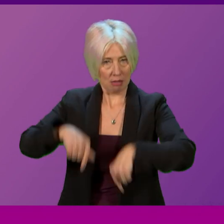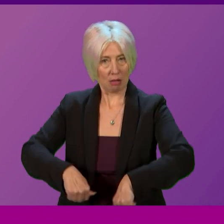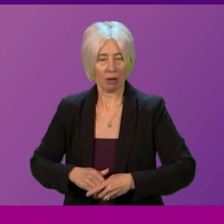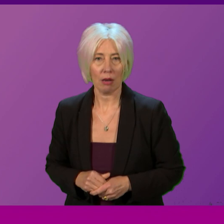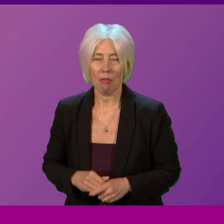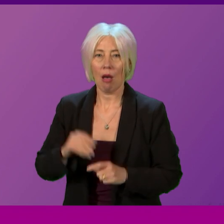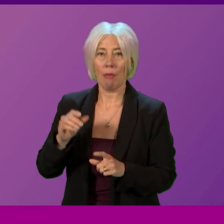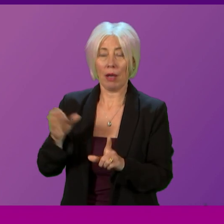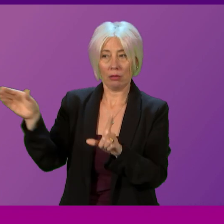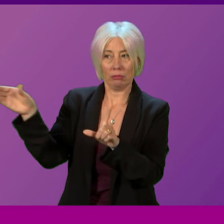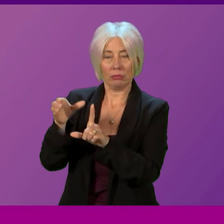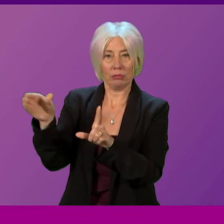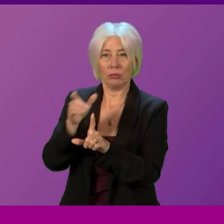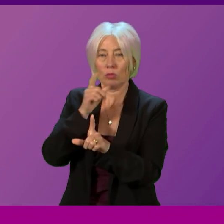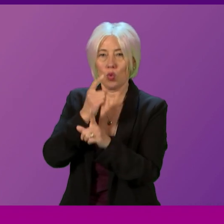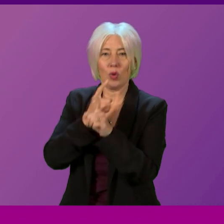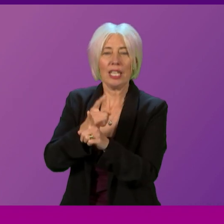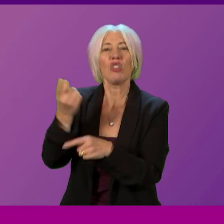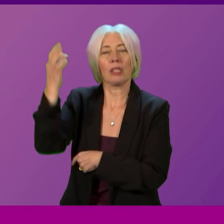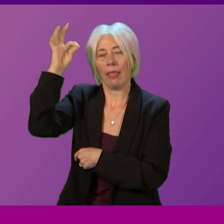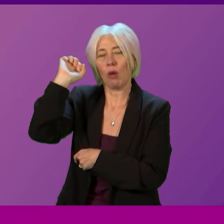The employers of teachers are local authorities.